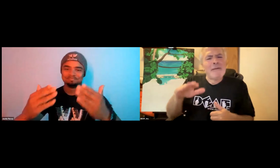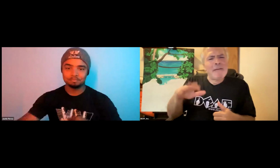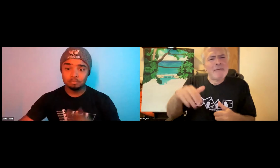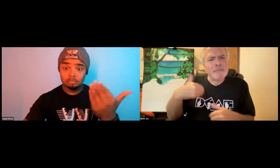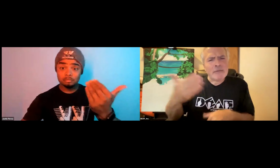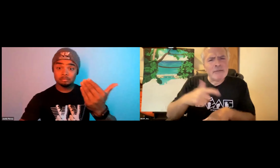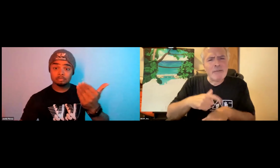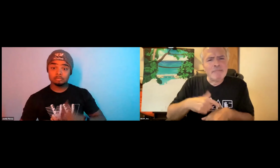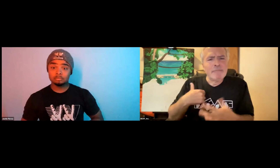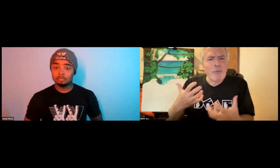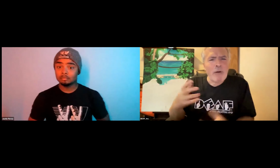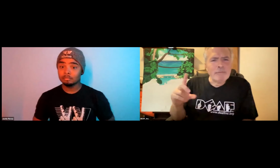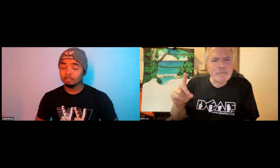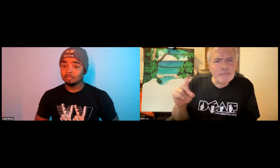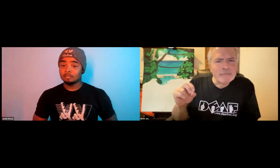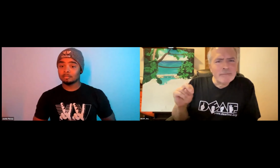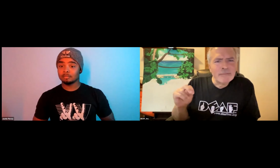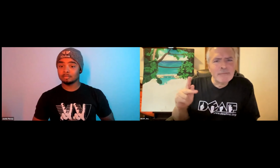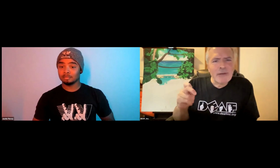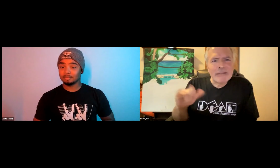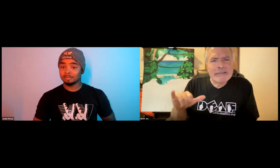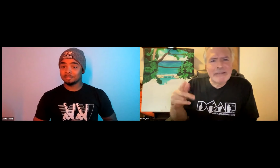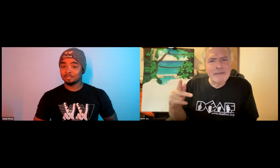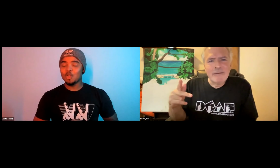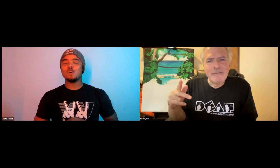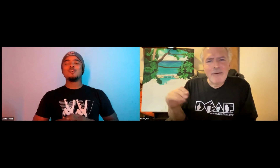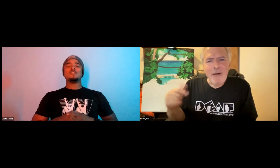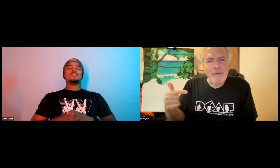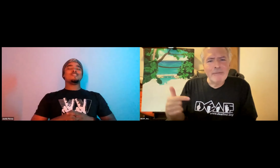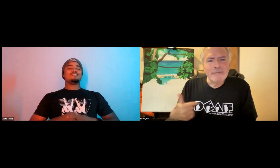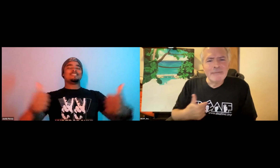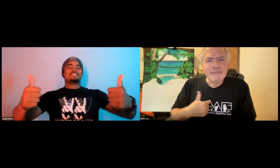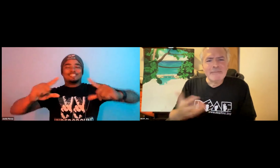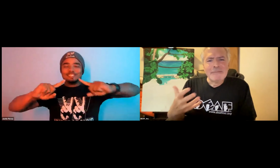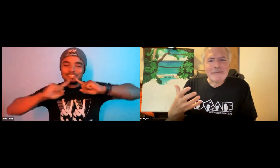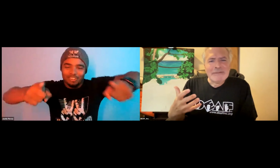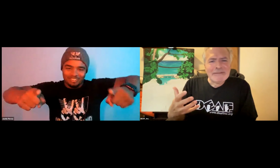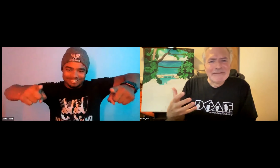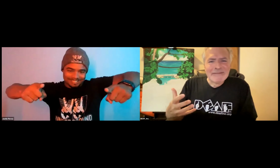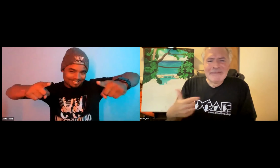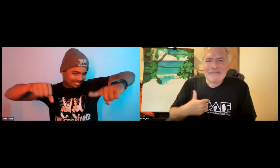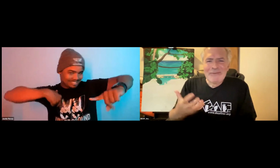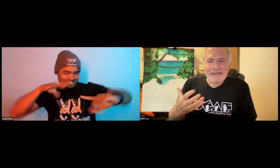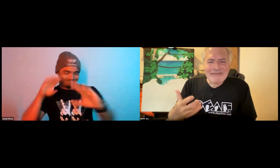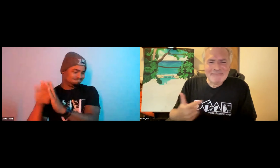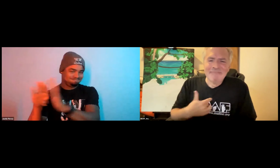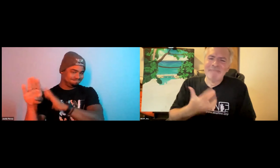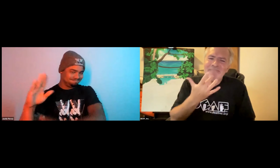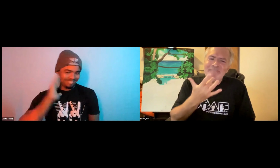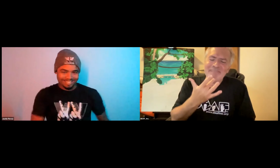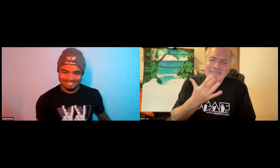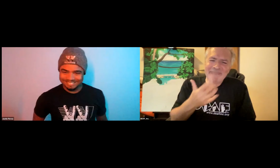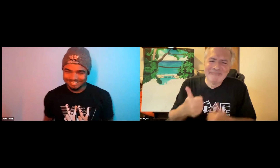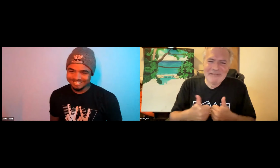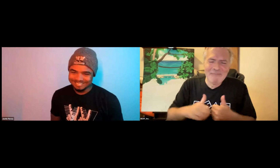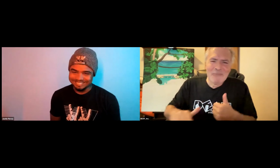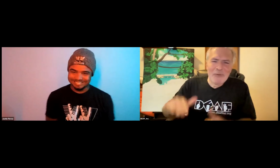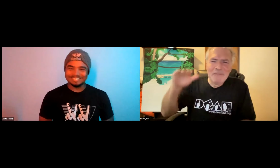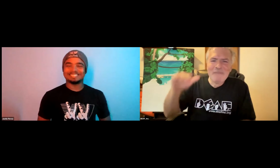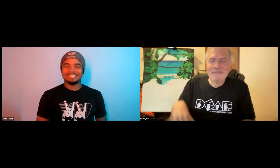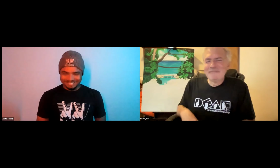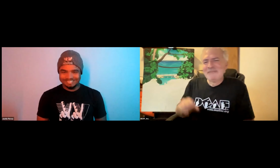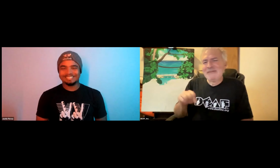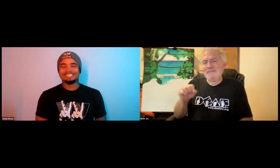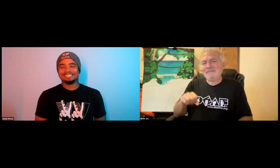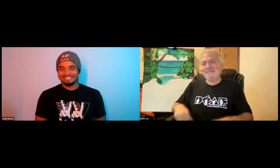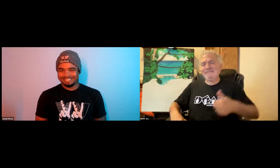I did have a question. Can you do Donkey Kong next time? That was my favorite game growing up.